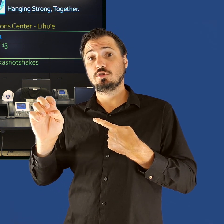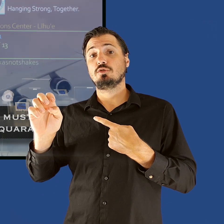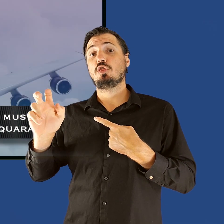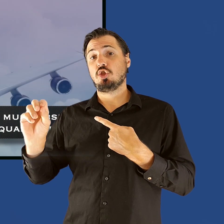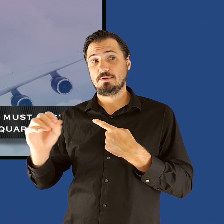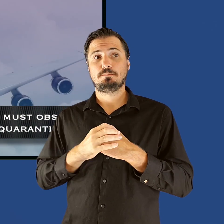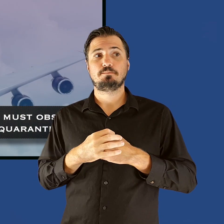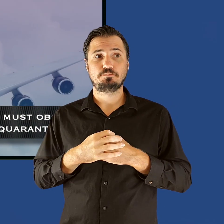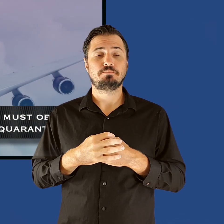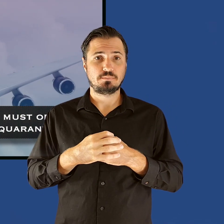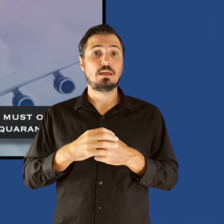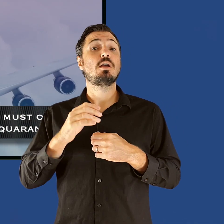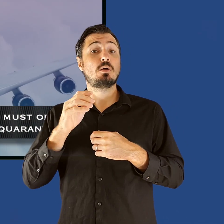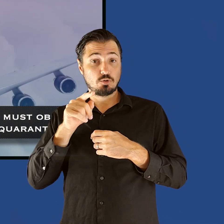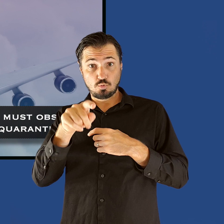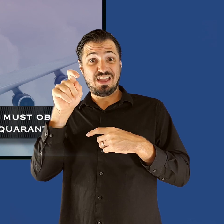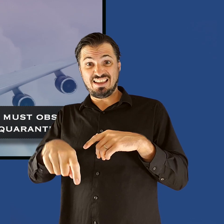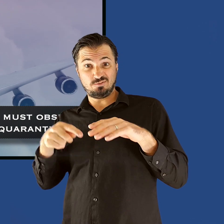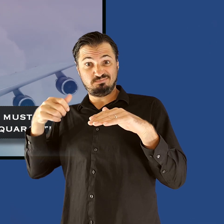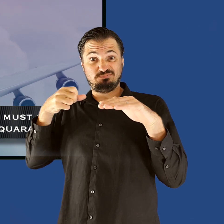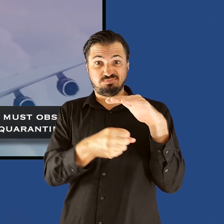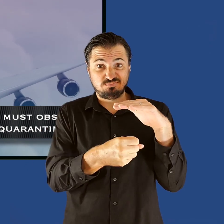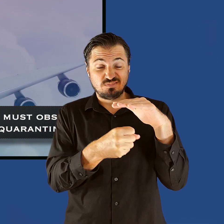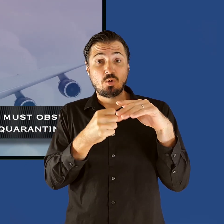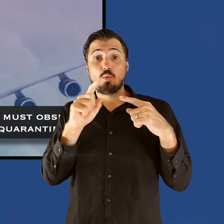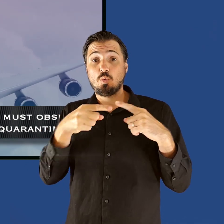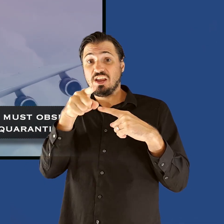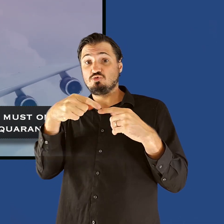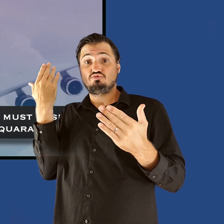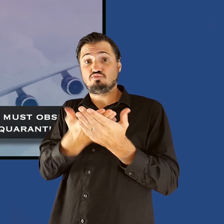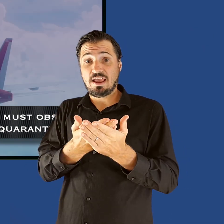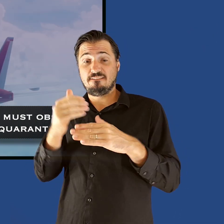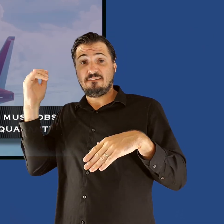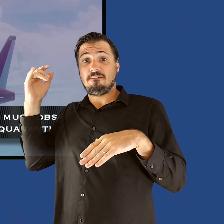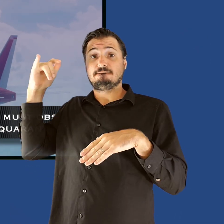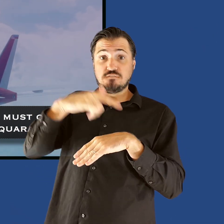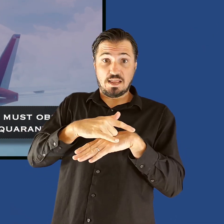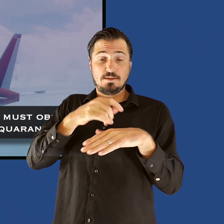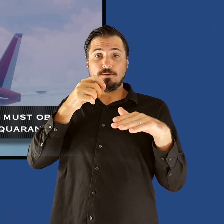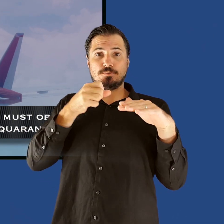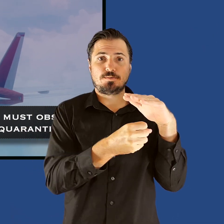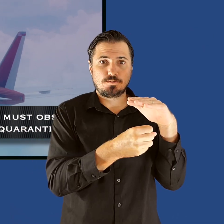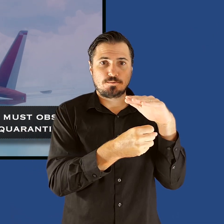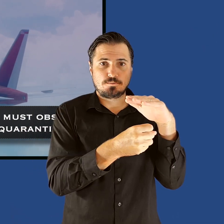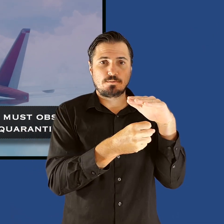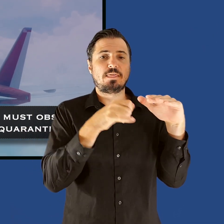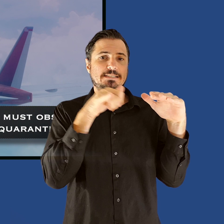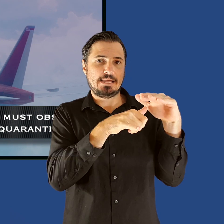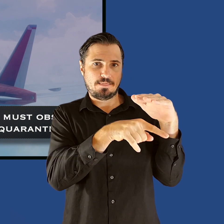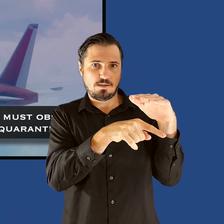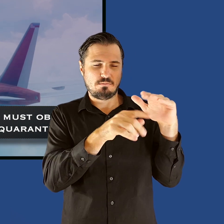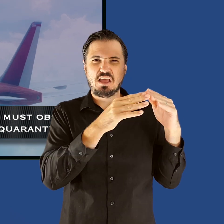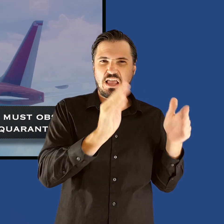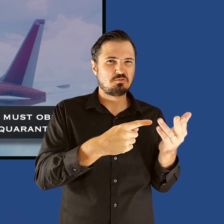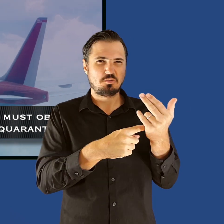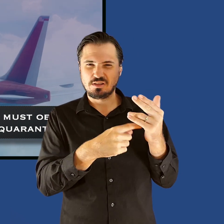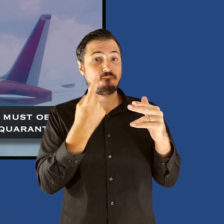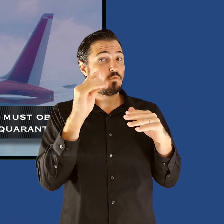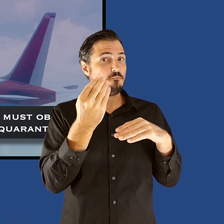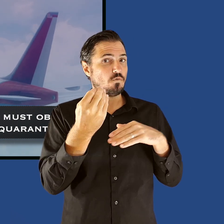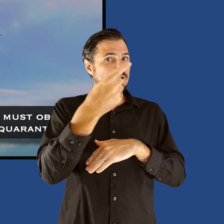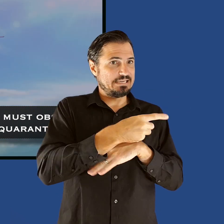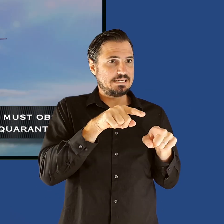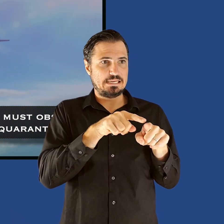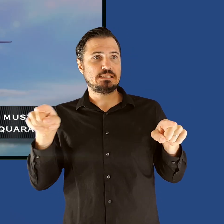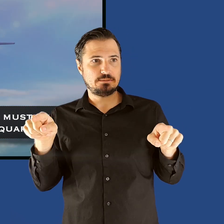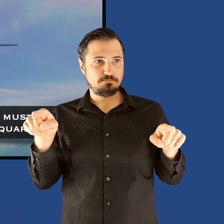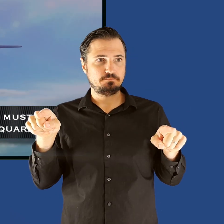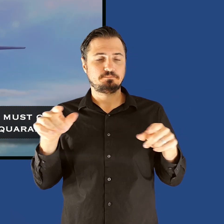The period of self-quarantine begins from the date of entry onto the island and lasts 14 days, or the duration of the person’s presence on island, whichever is shorter.